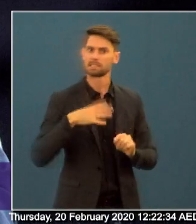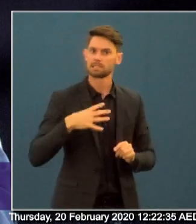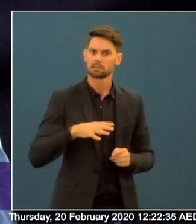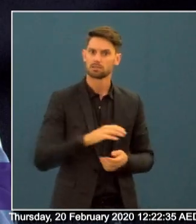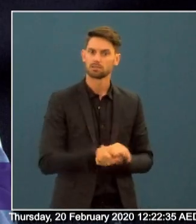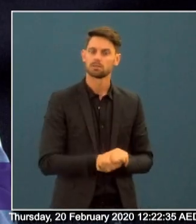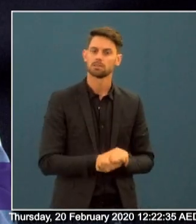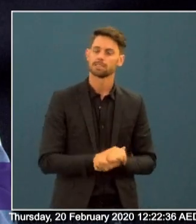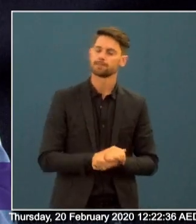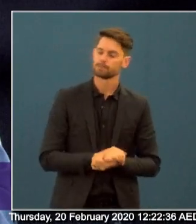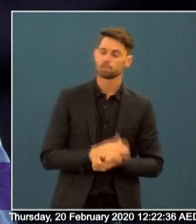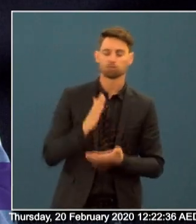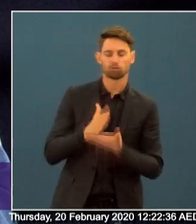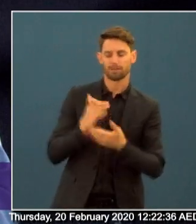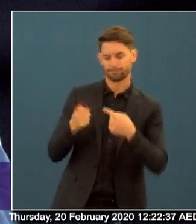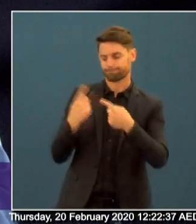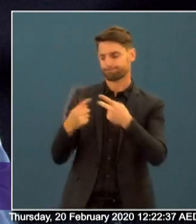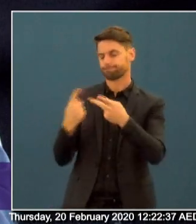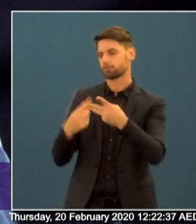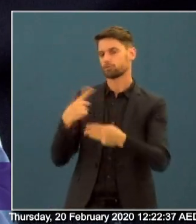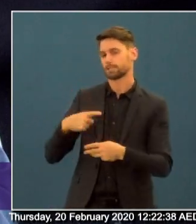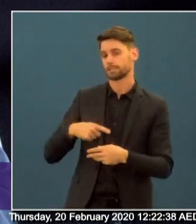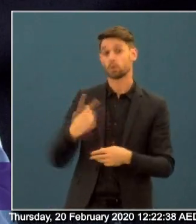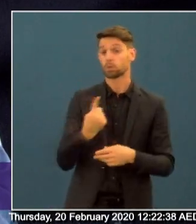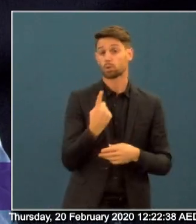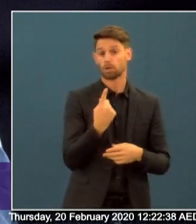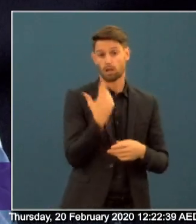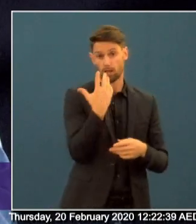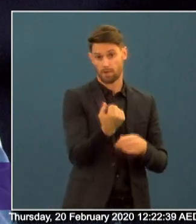We know that people with intellectual disability and autistic people